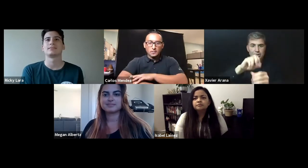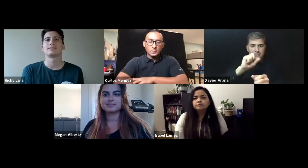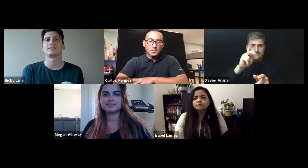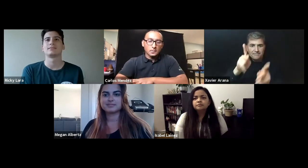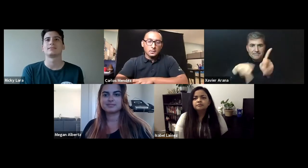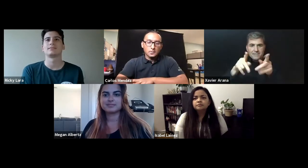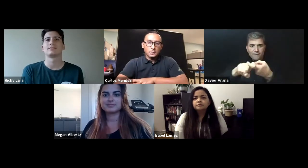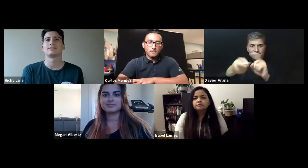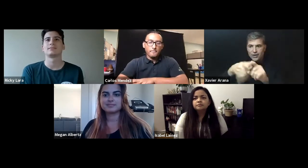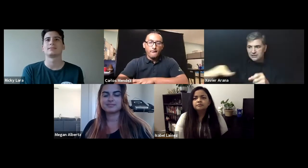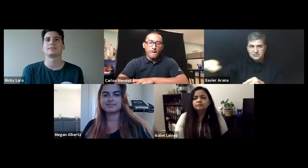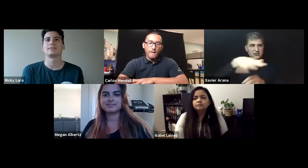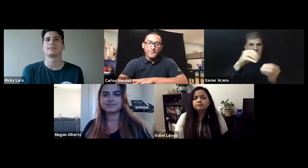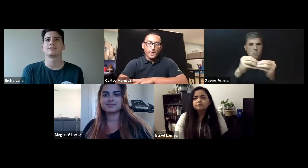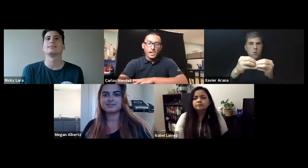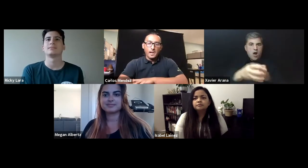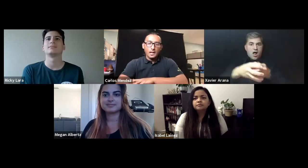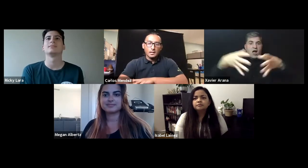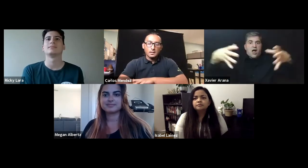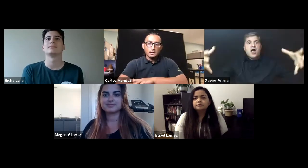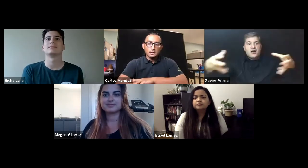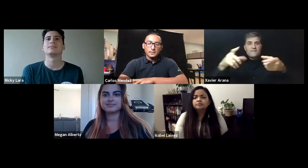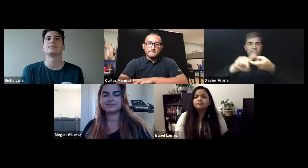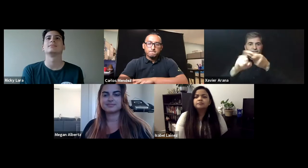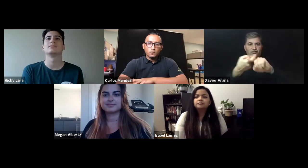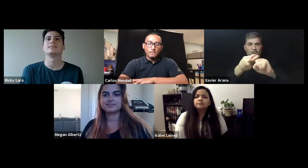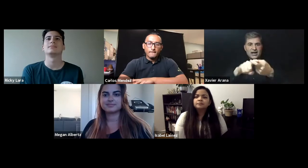for all the students. Um...